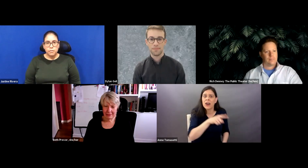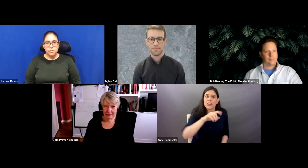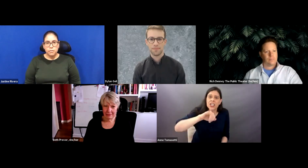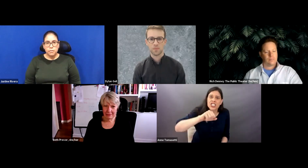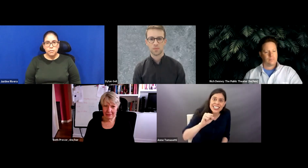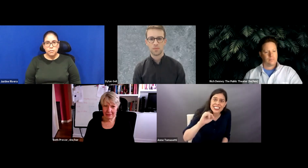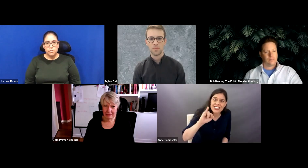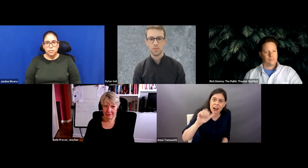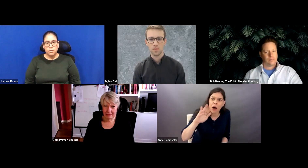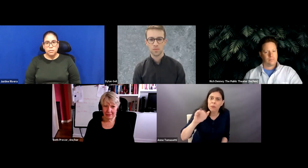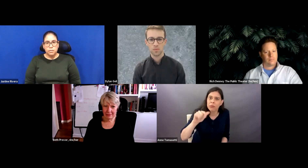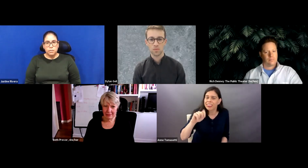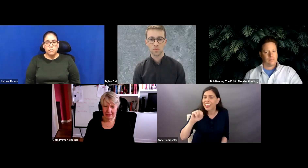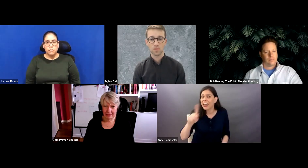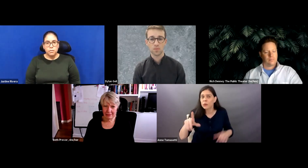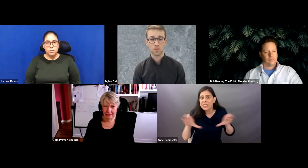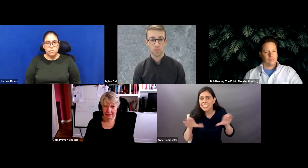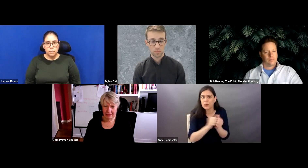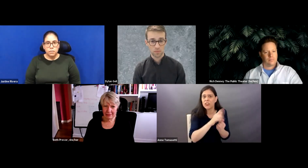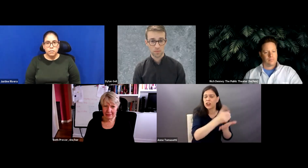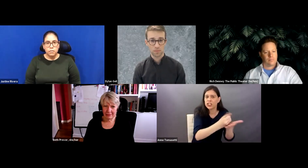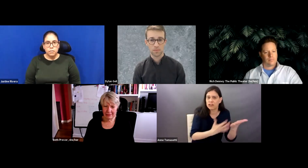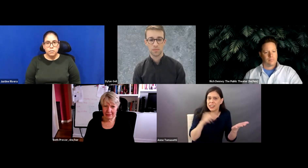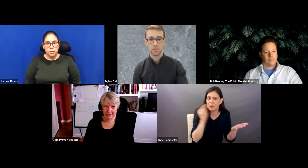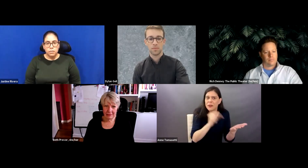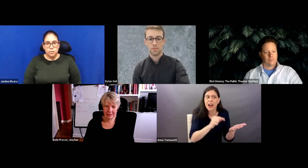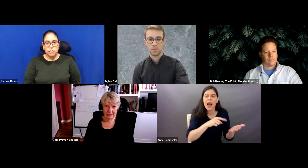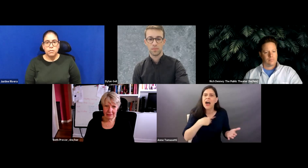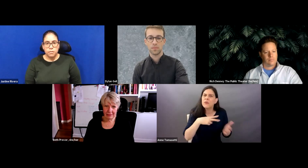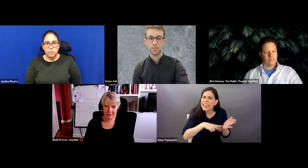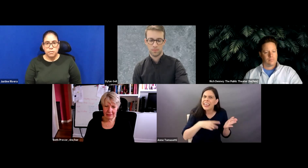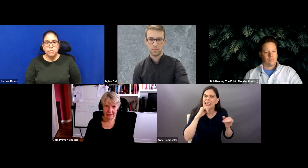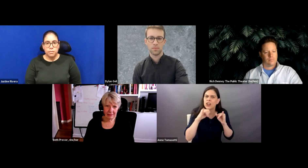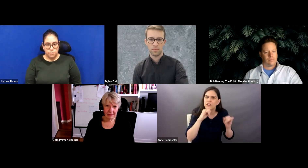wanted to respect what Jessica Blank was doing. I wanted to